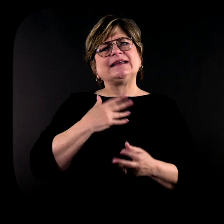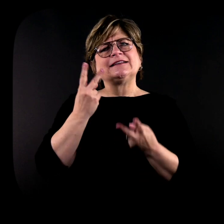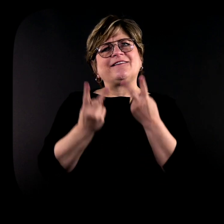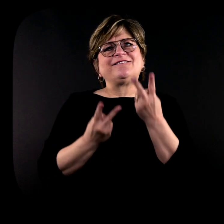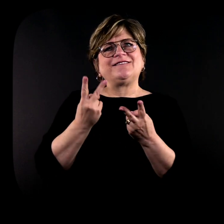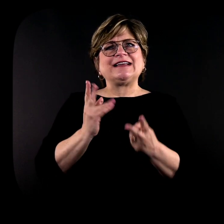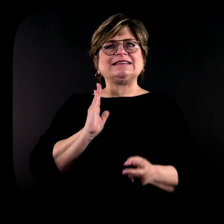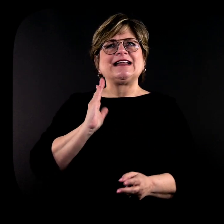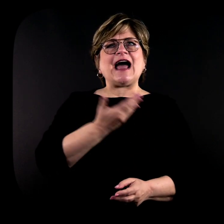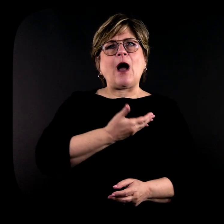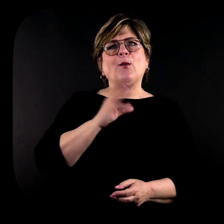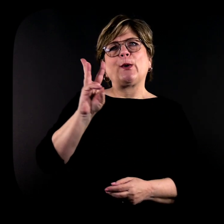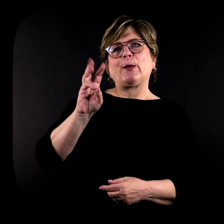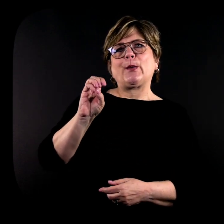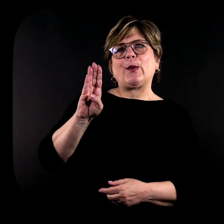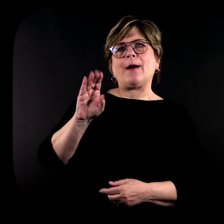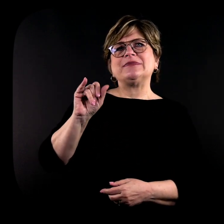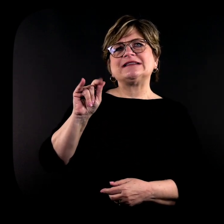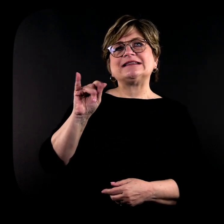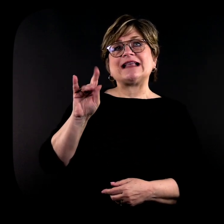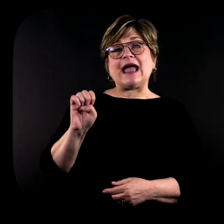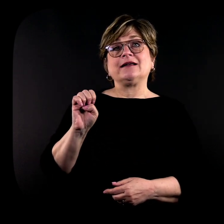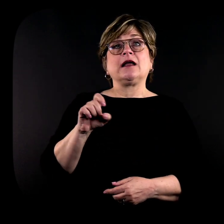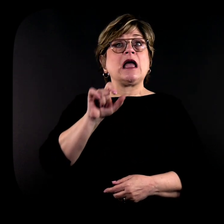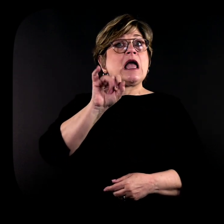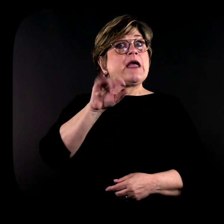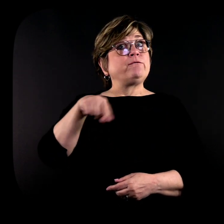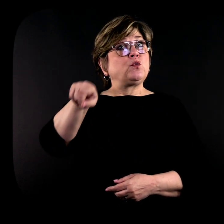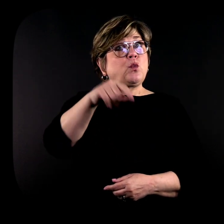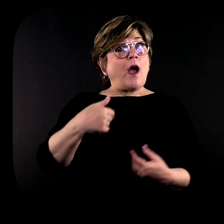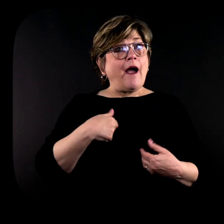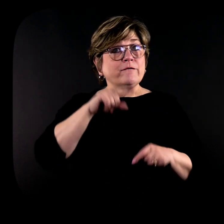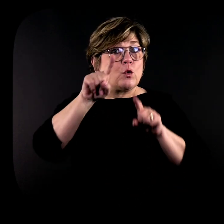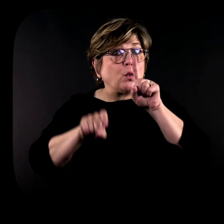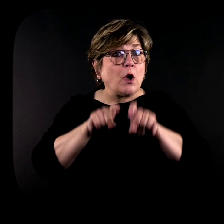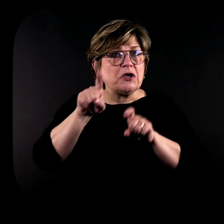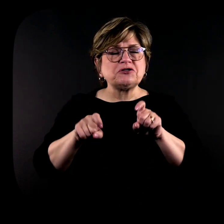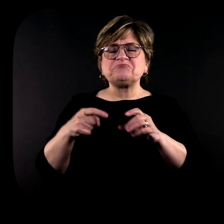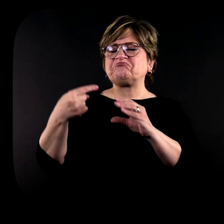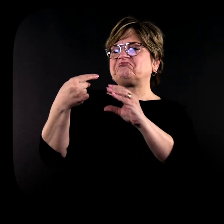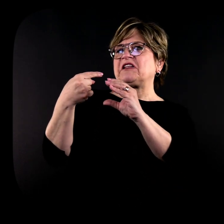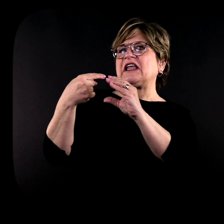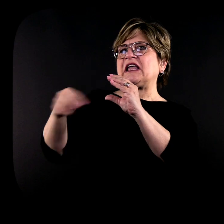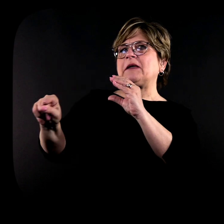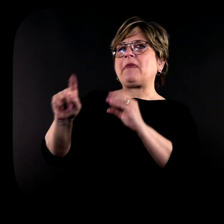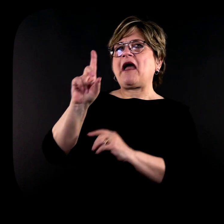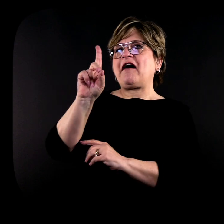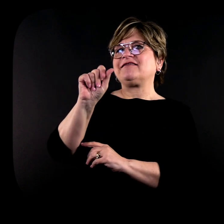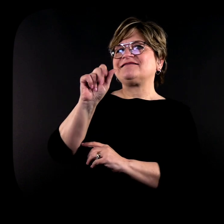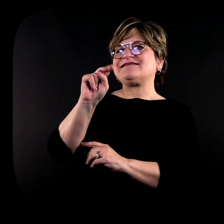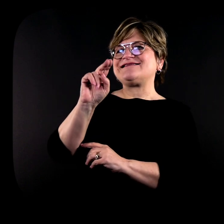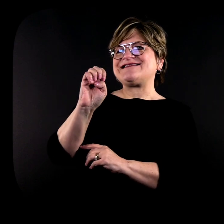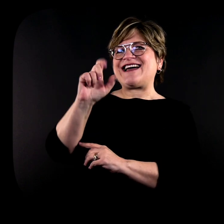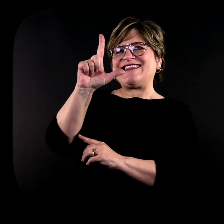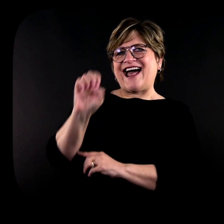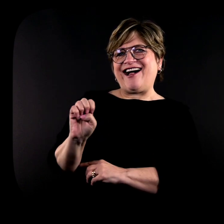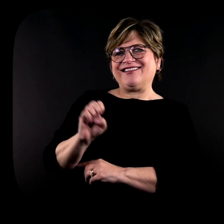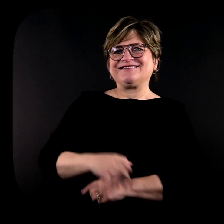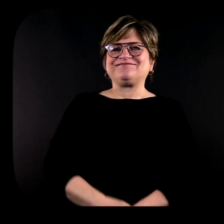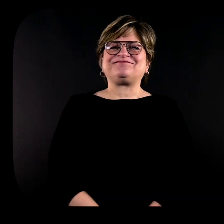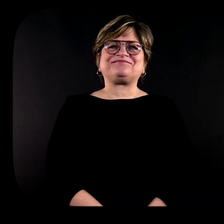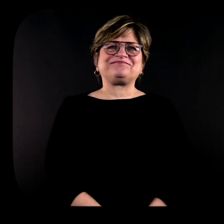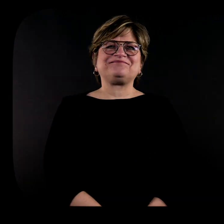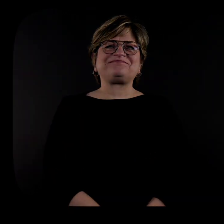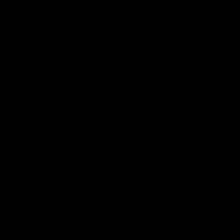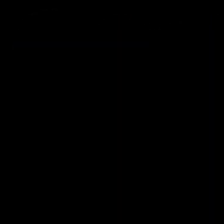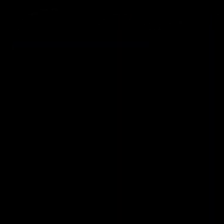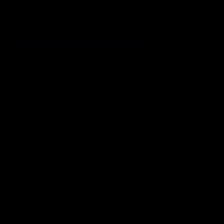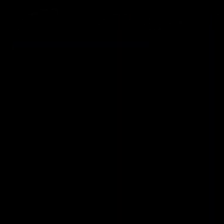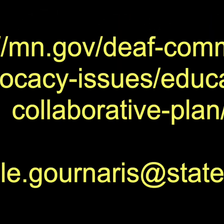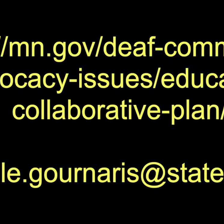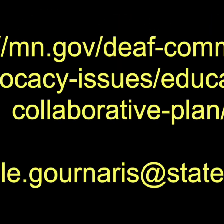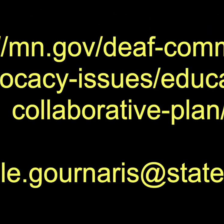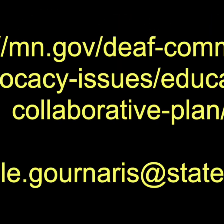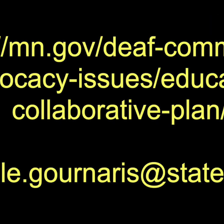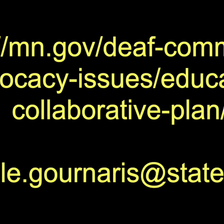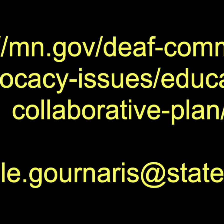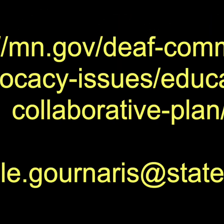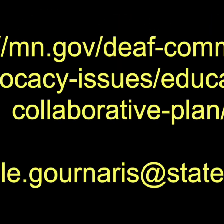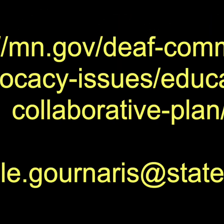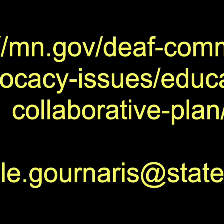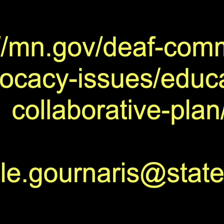please visit our website. If you have questions, email Danelle.